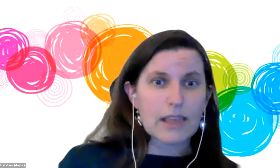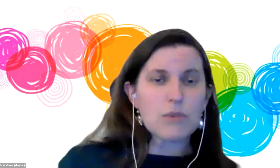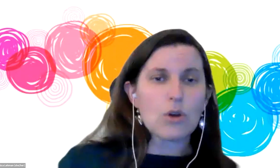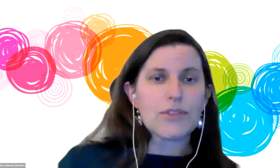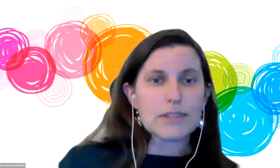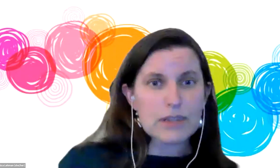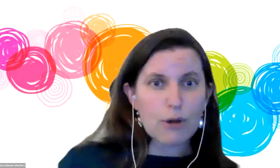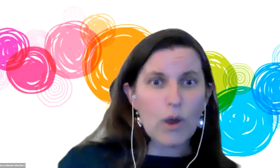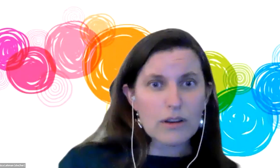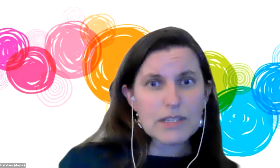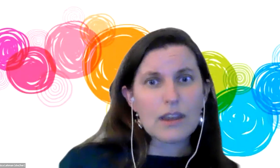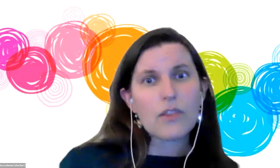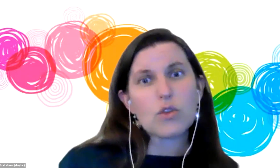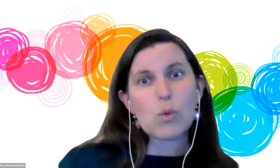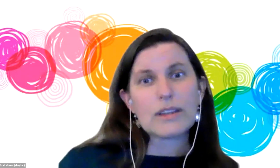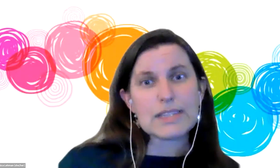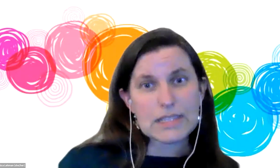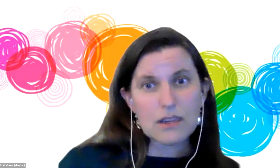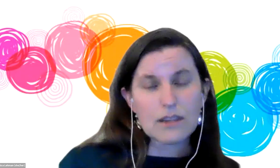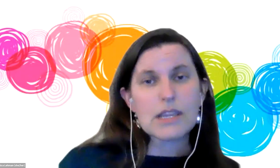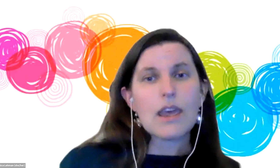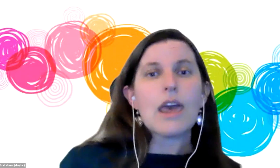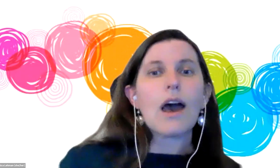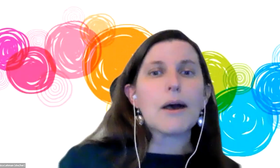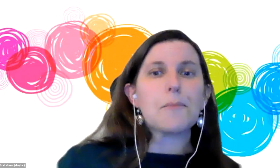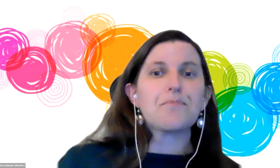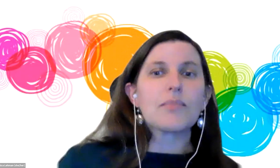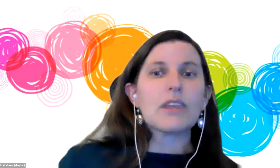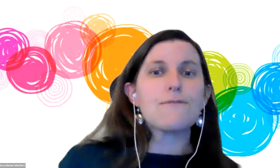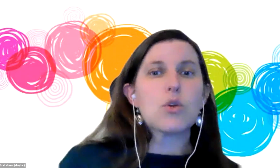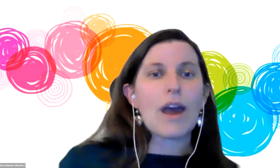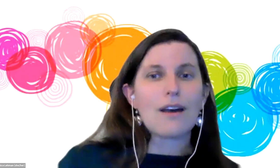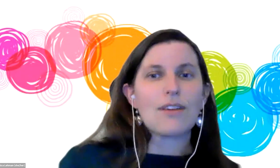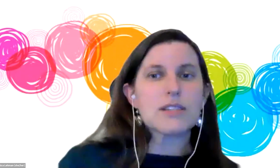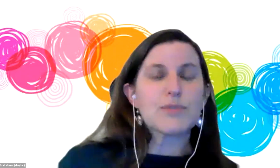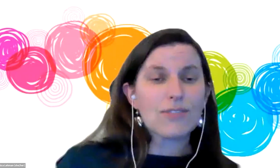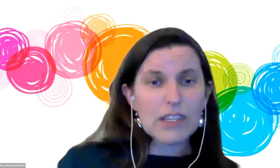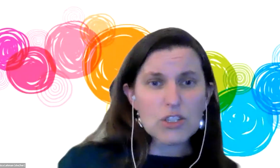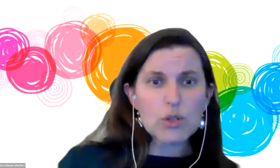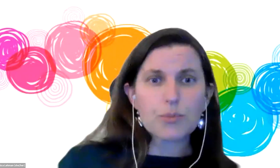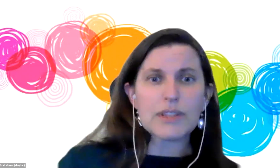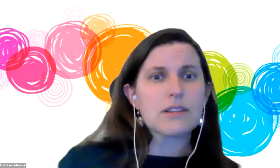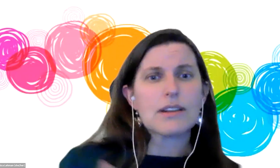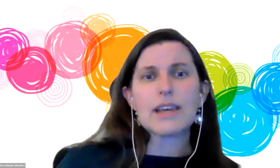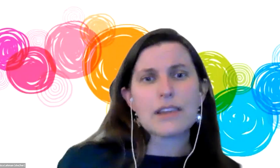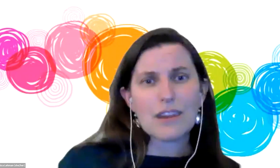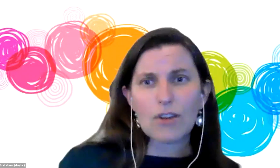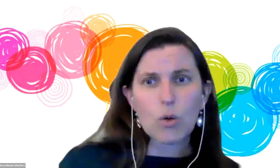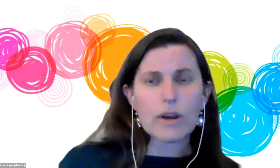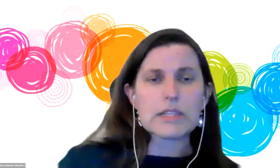hospital which should be relatively easy to find I hope . And ask them where it is. Let them know that the state